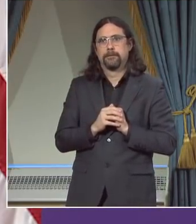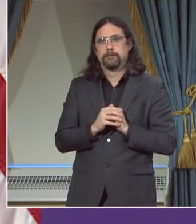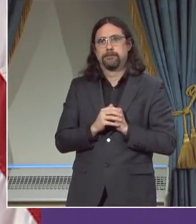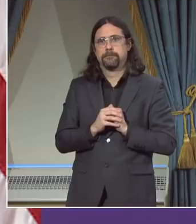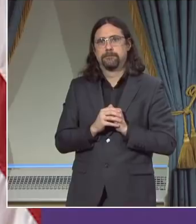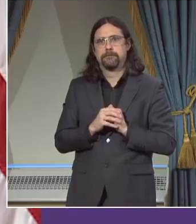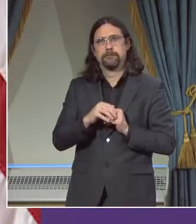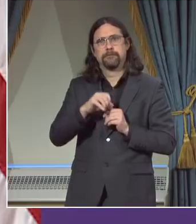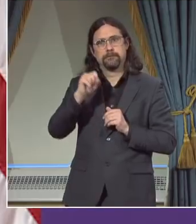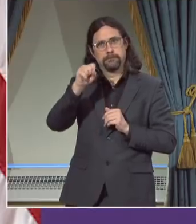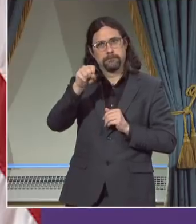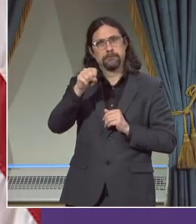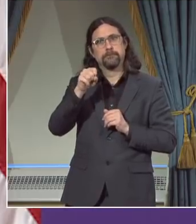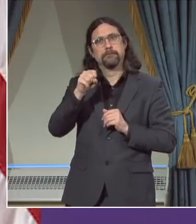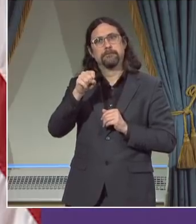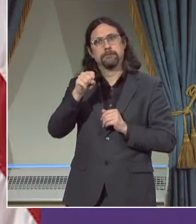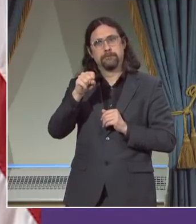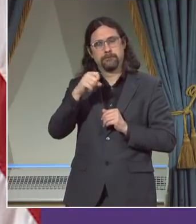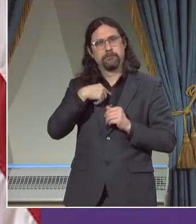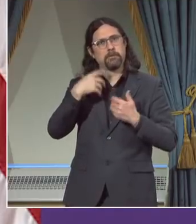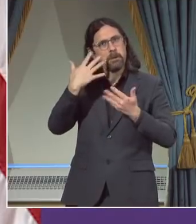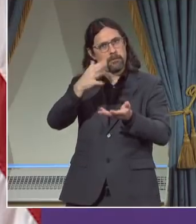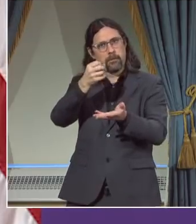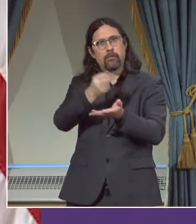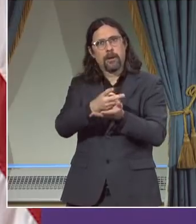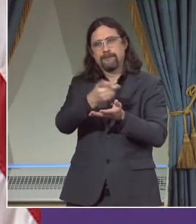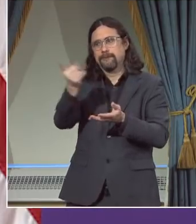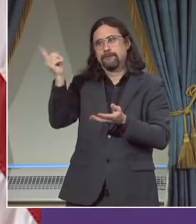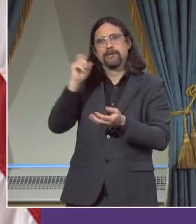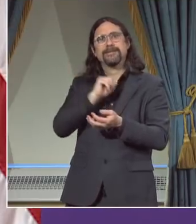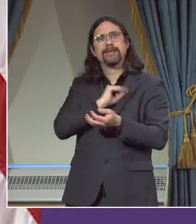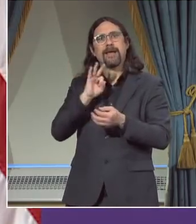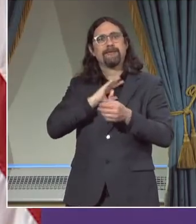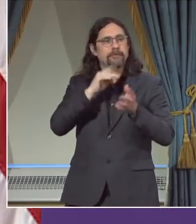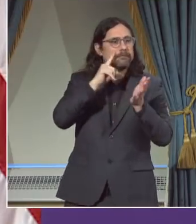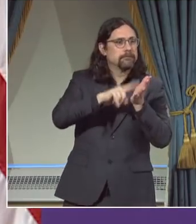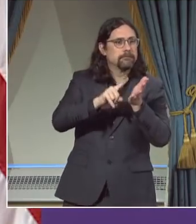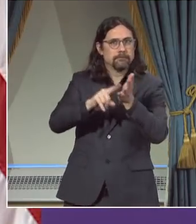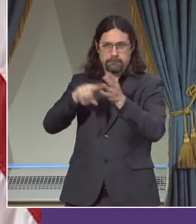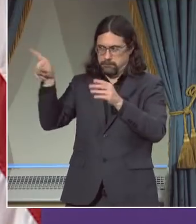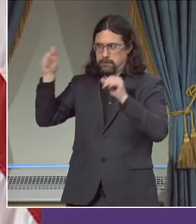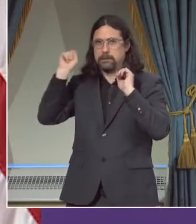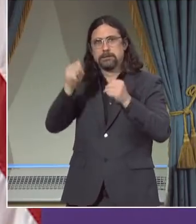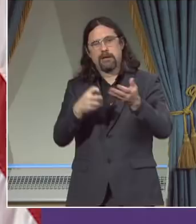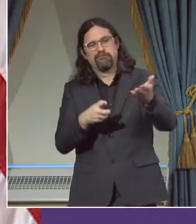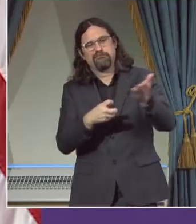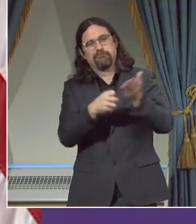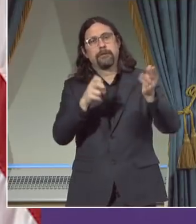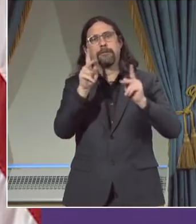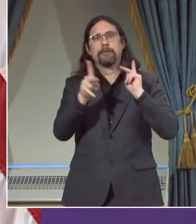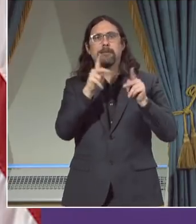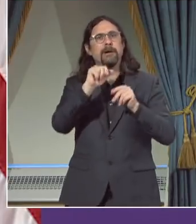OF FINES IN PARKS AND PLAYGROUNDS IF NEEDED. AGAIN, WHAT WE'RE GOING TO DO TO